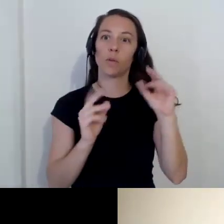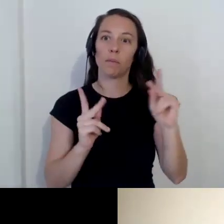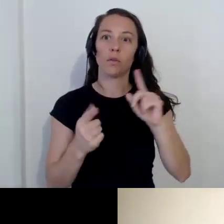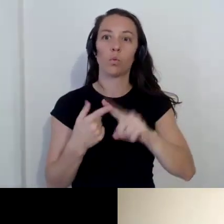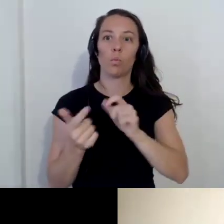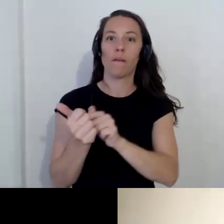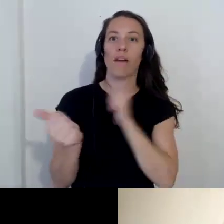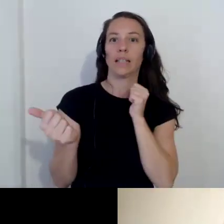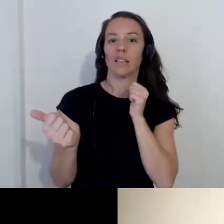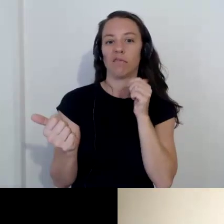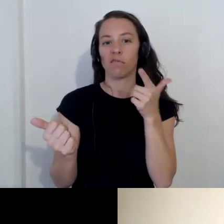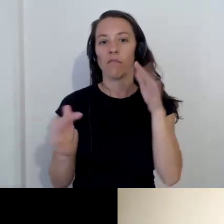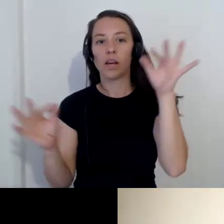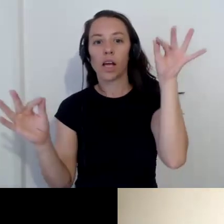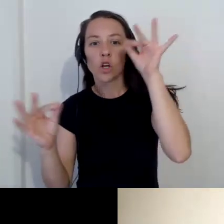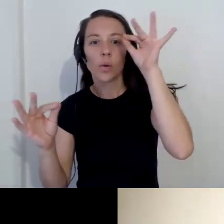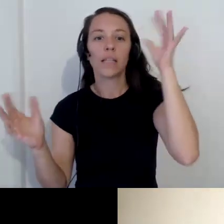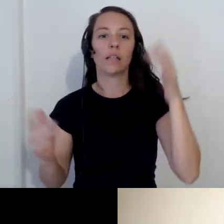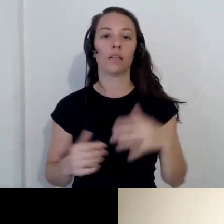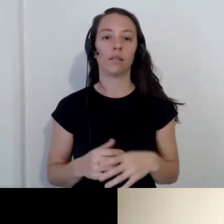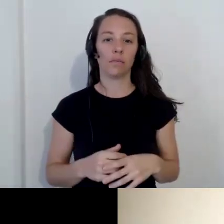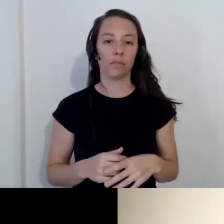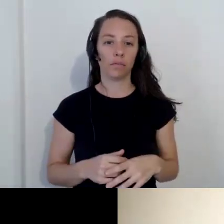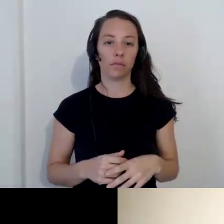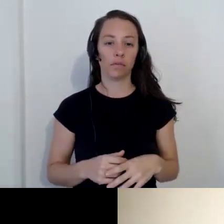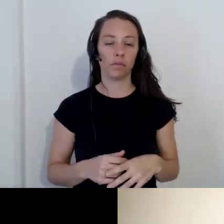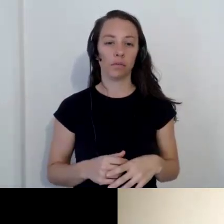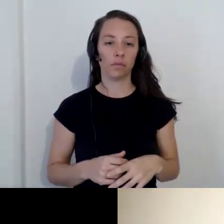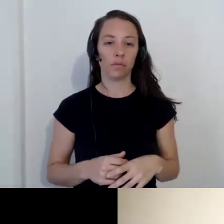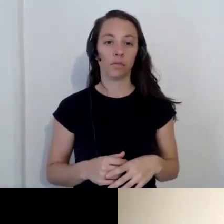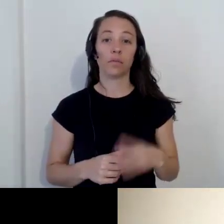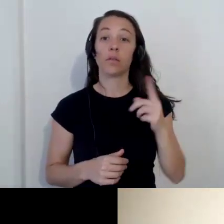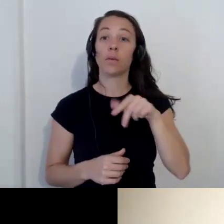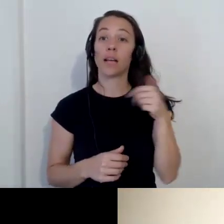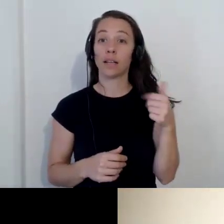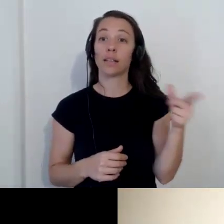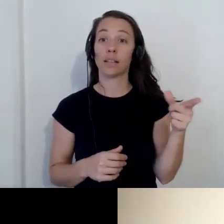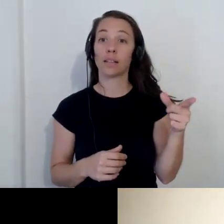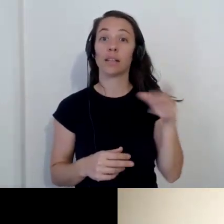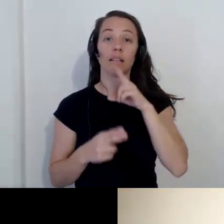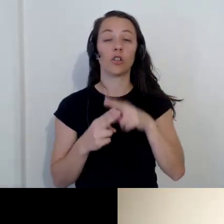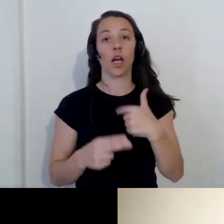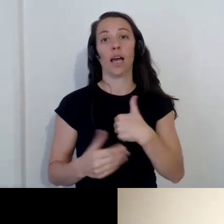Someone else says that they are an individual with CP and a licensed financial educator.